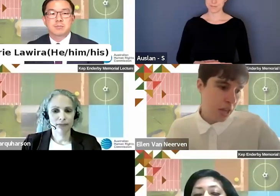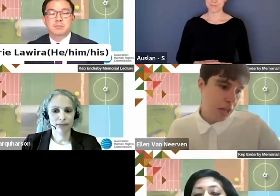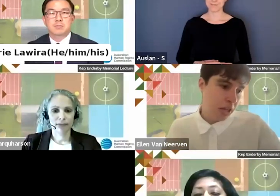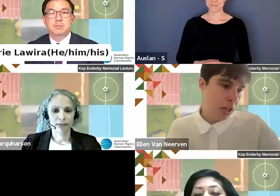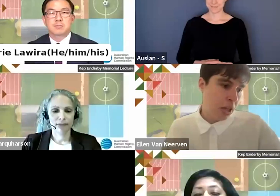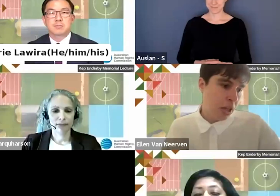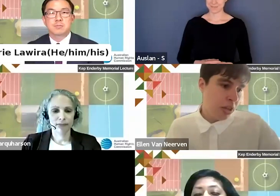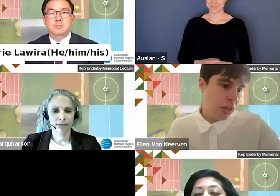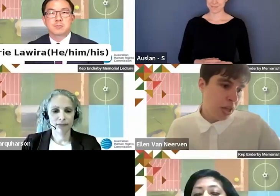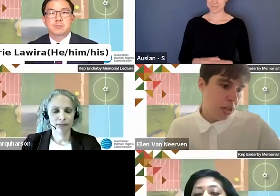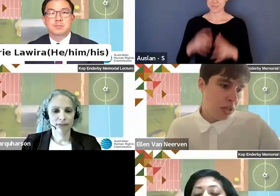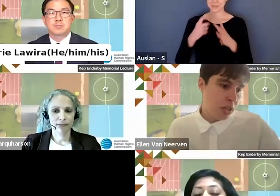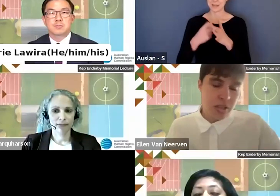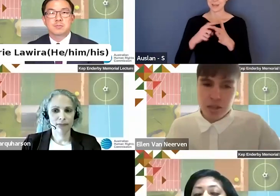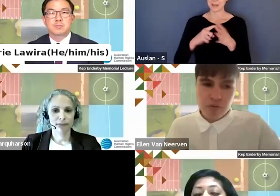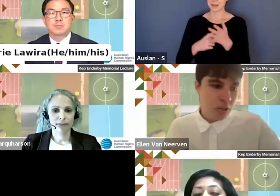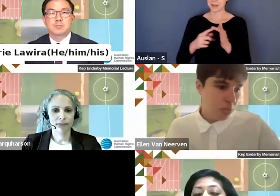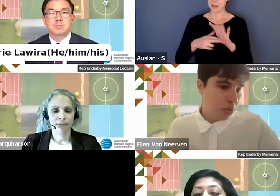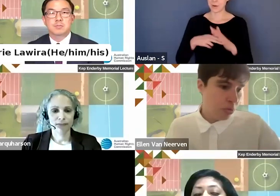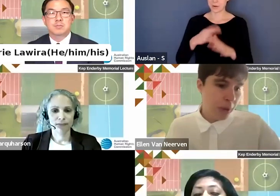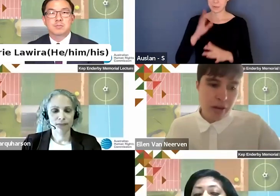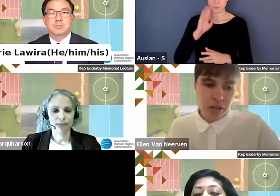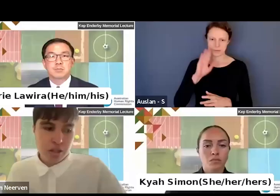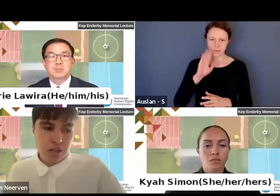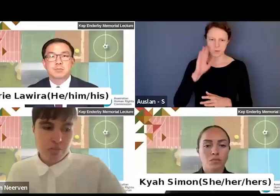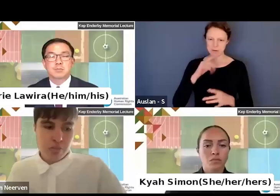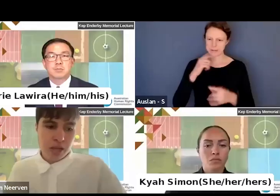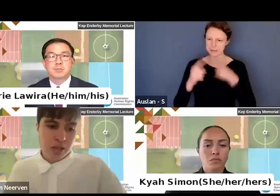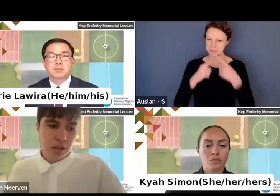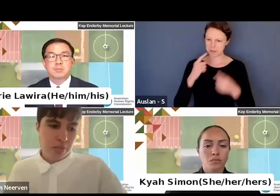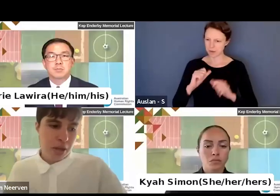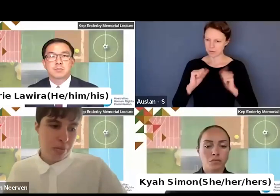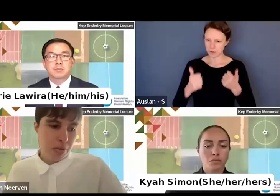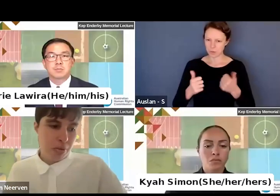saying there's these invisible barriers that mean that people